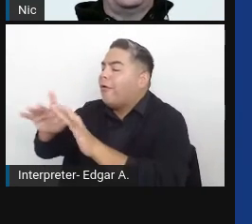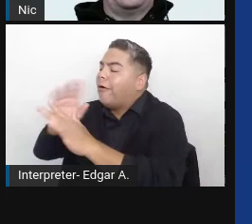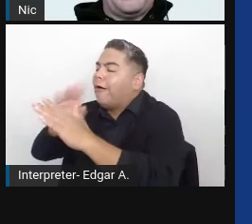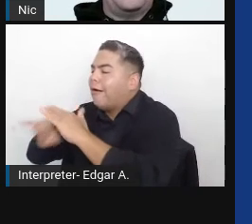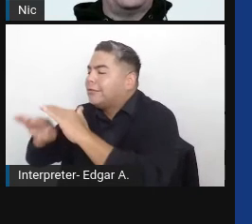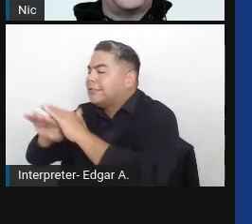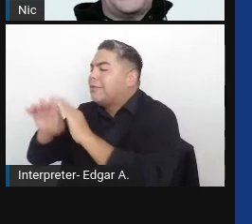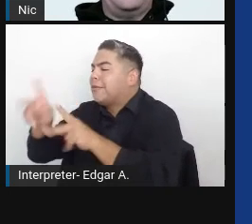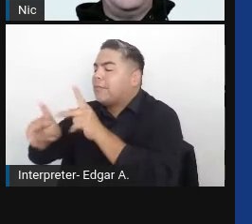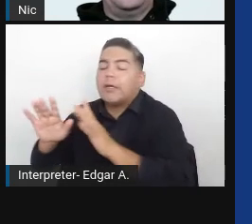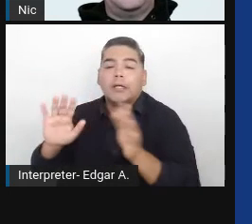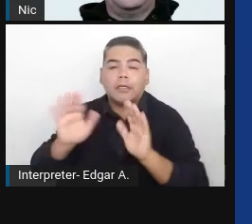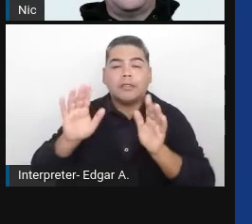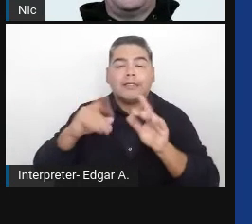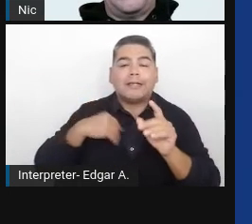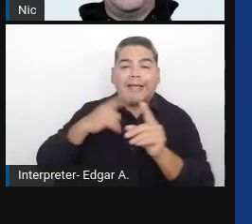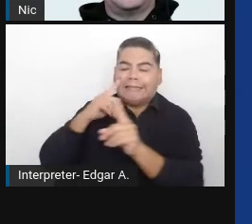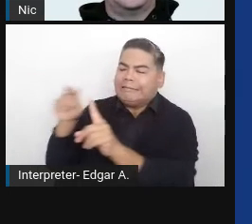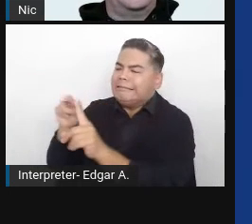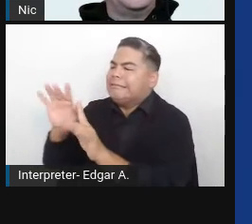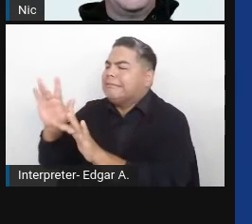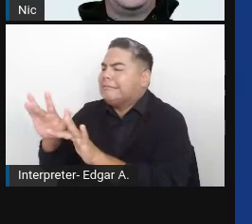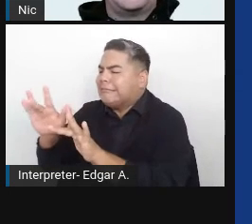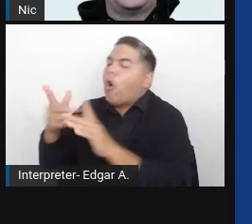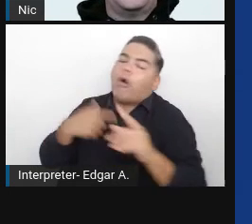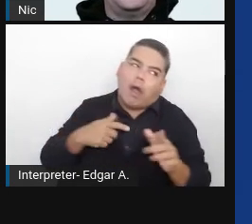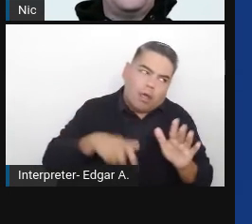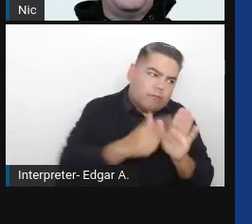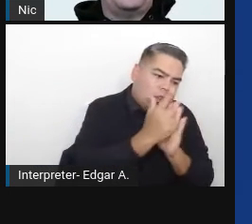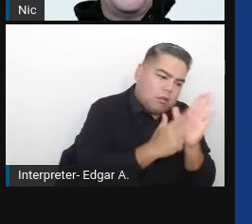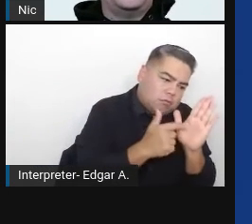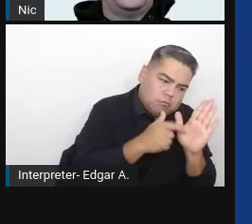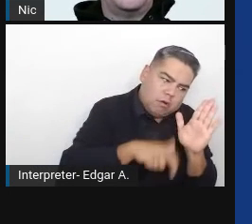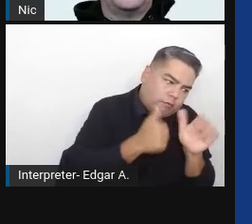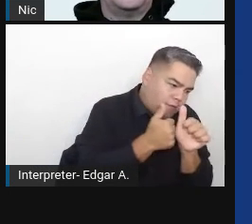of either charity or legal compliance, and that's not the frame of mind you want.